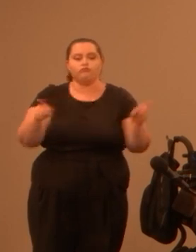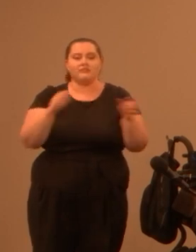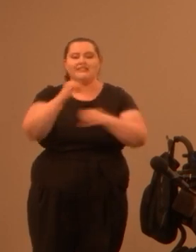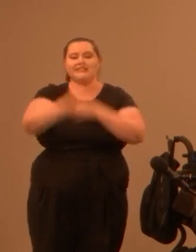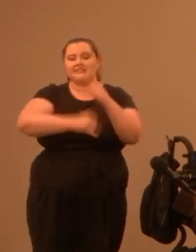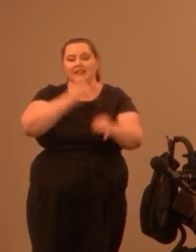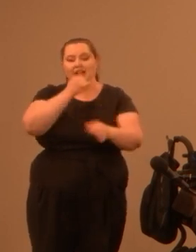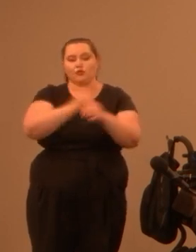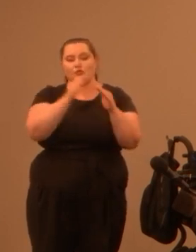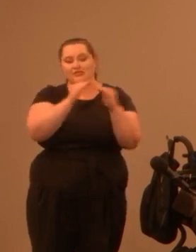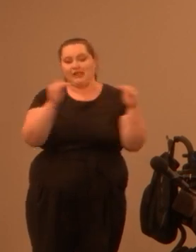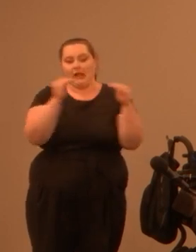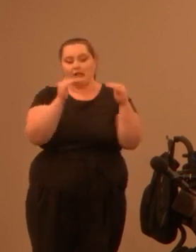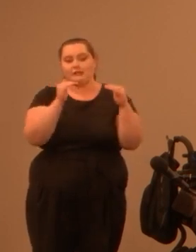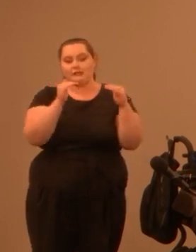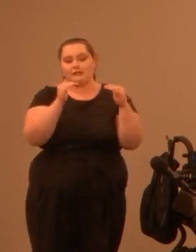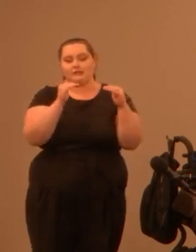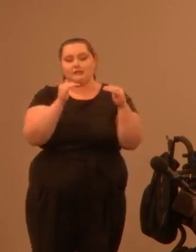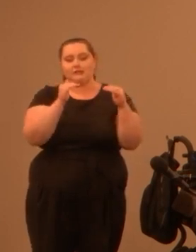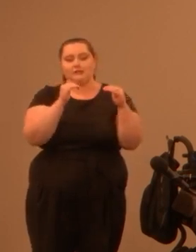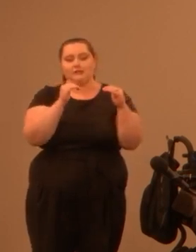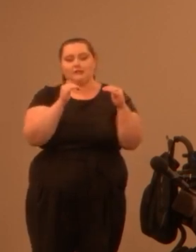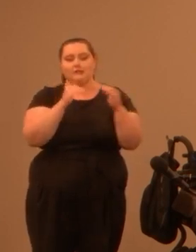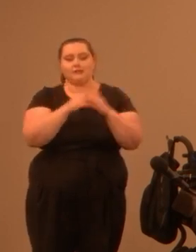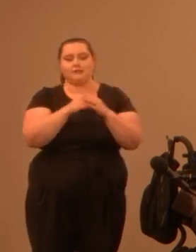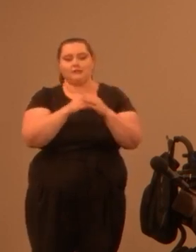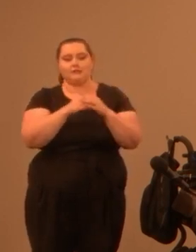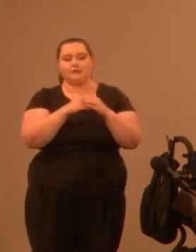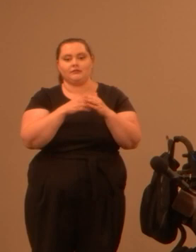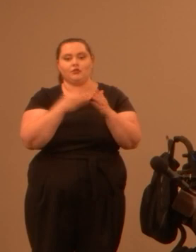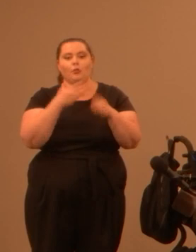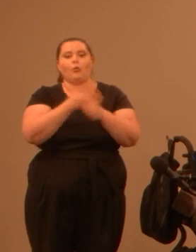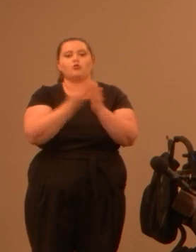standards and has worked on DC and ISO standards for metadata